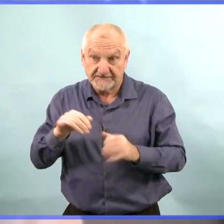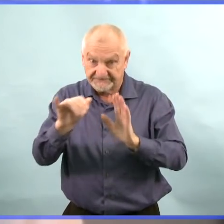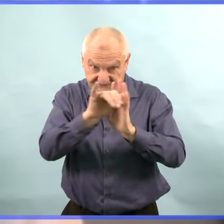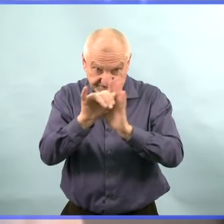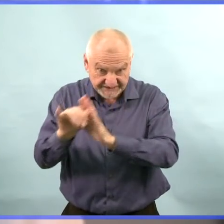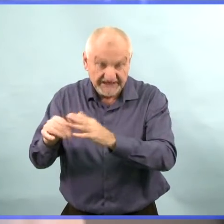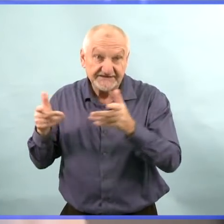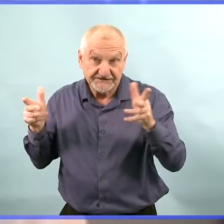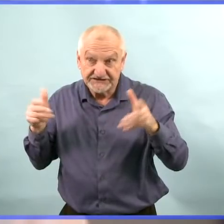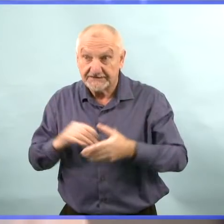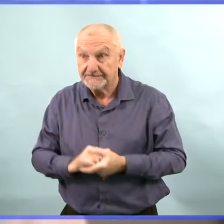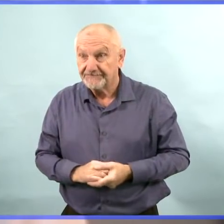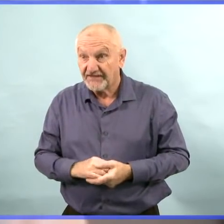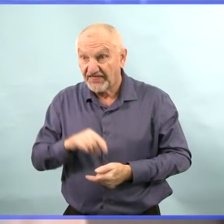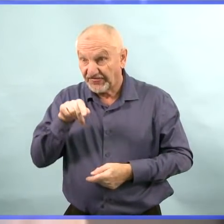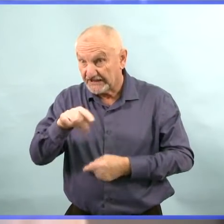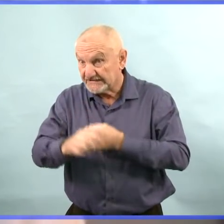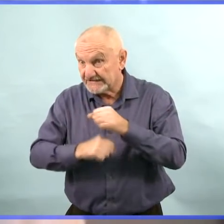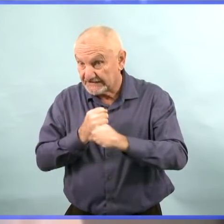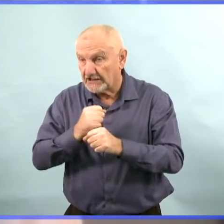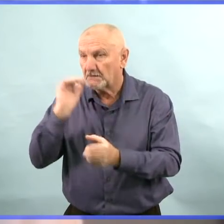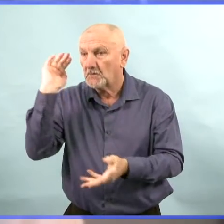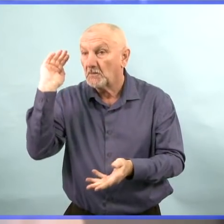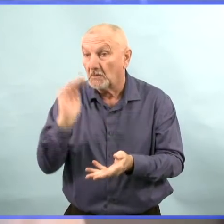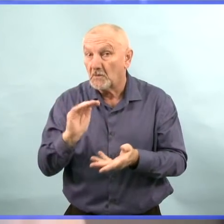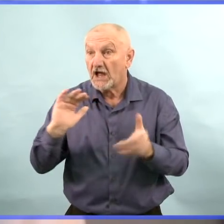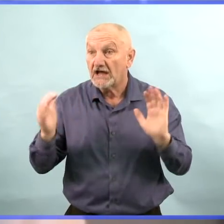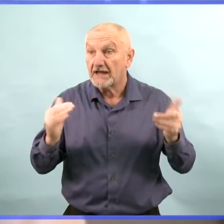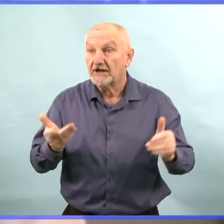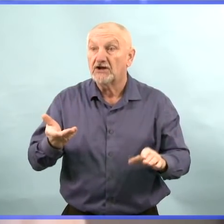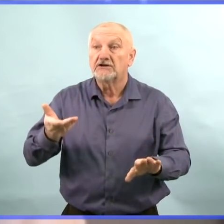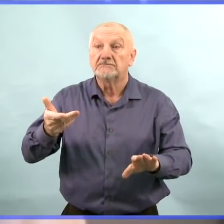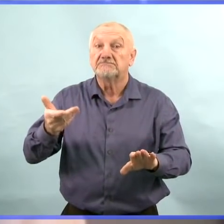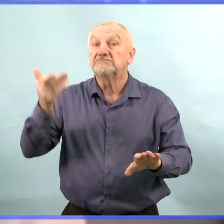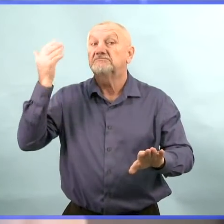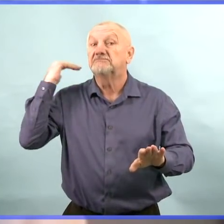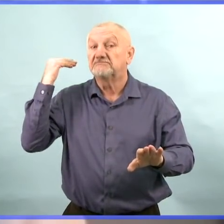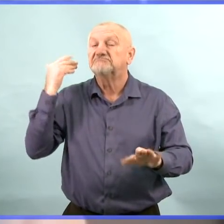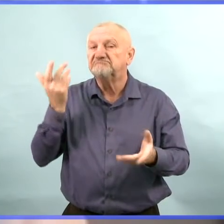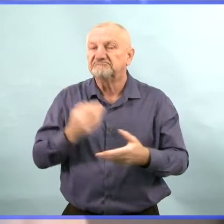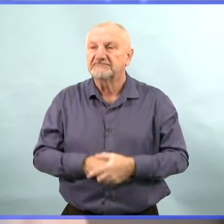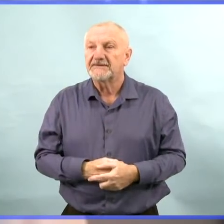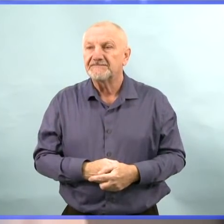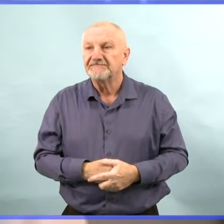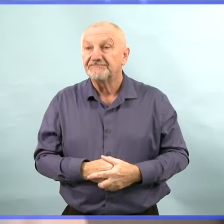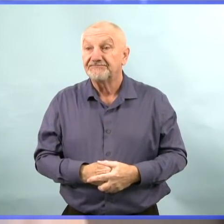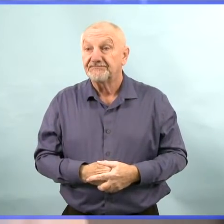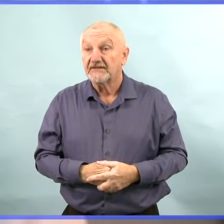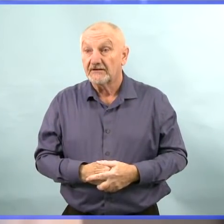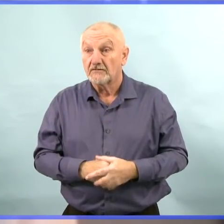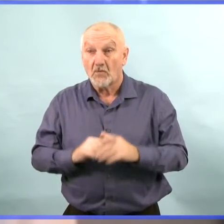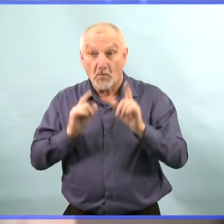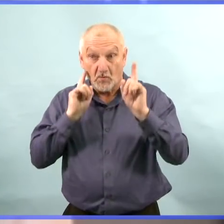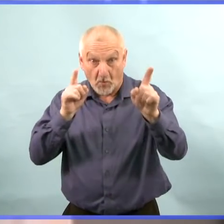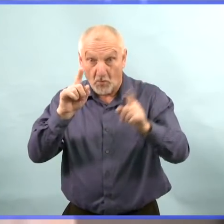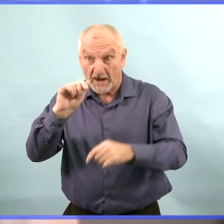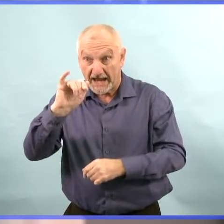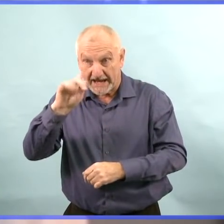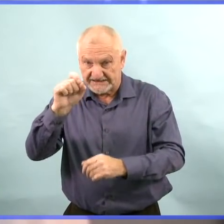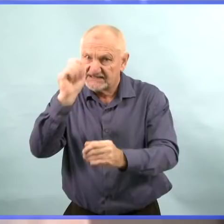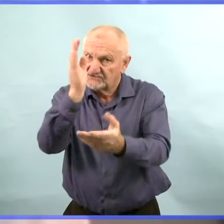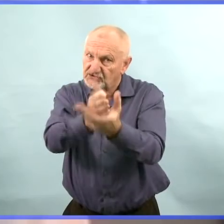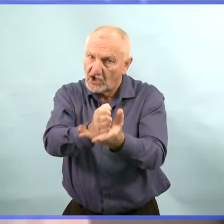theme for world aids day is end inequalities and aids and so hiv and stigma and the stigma